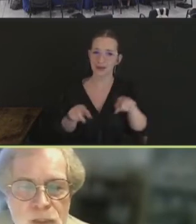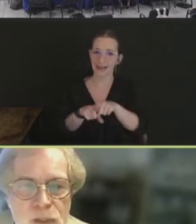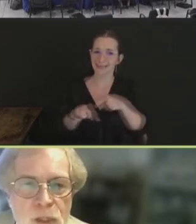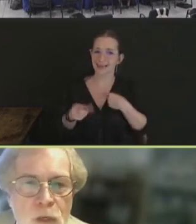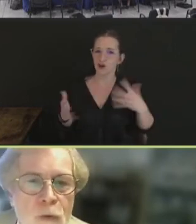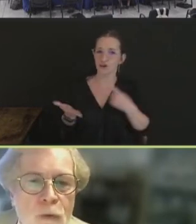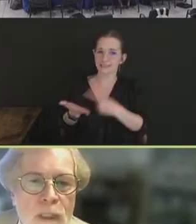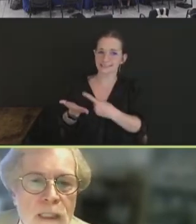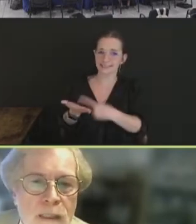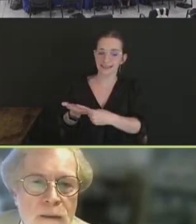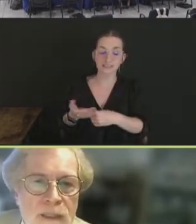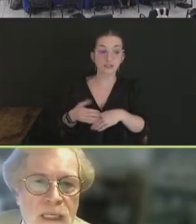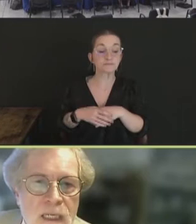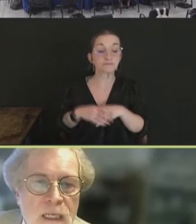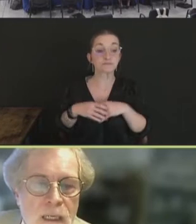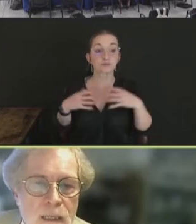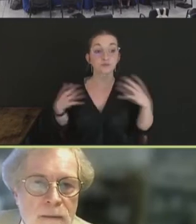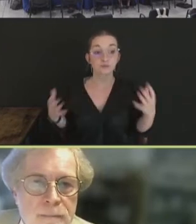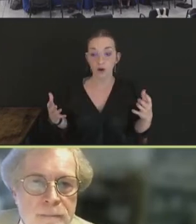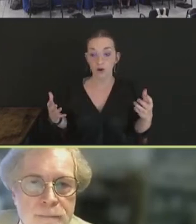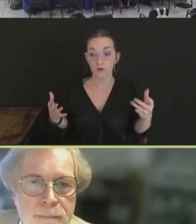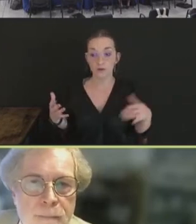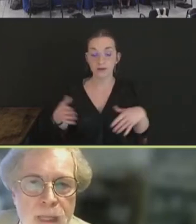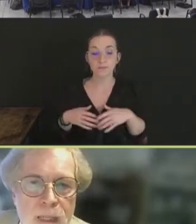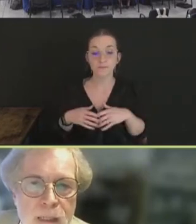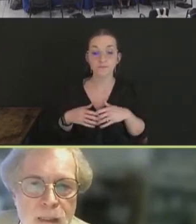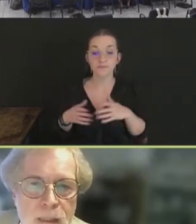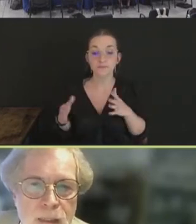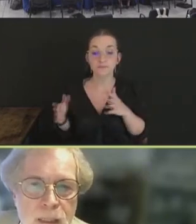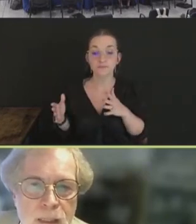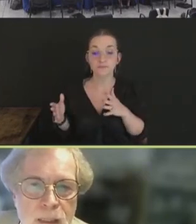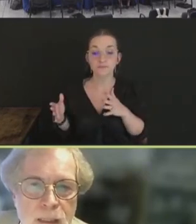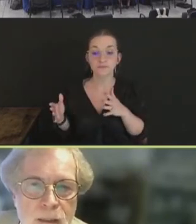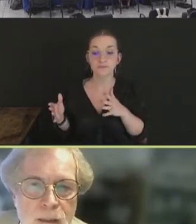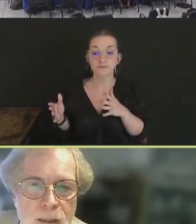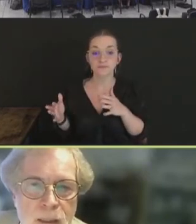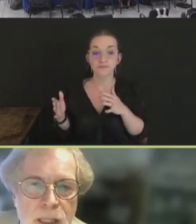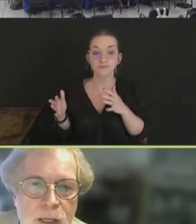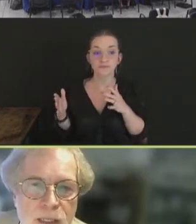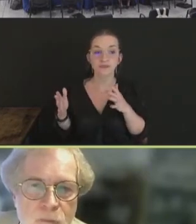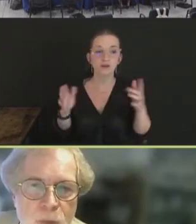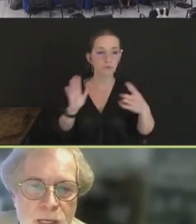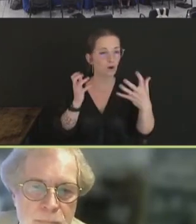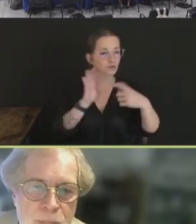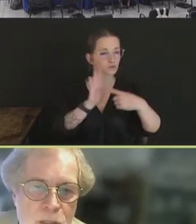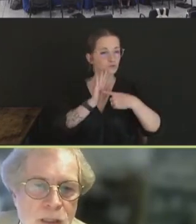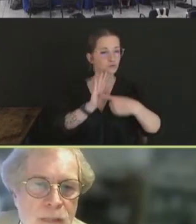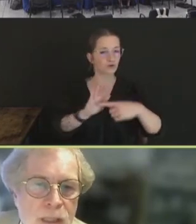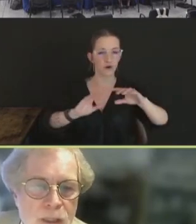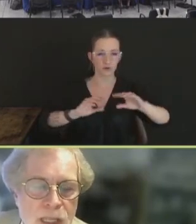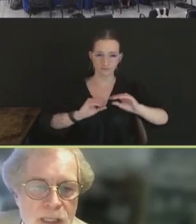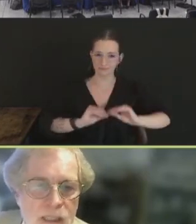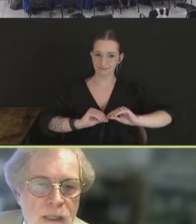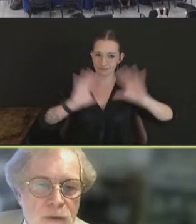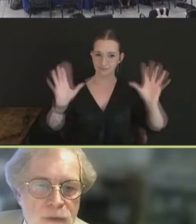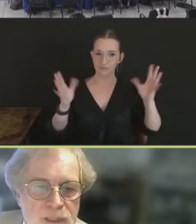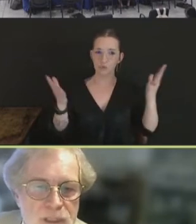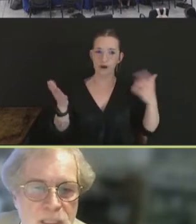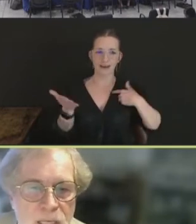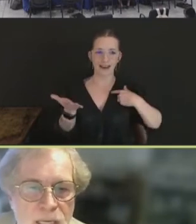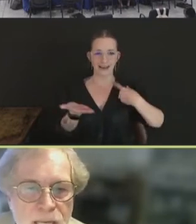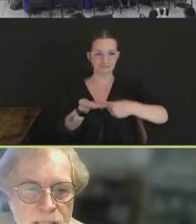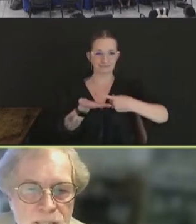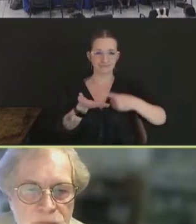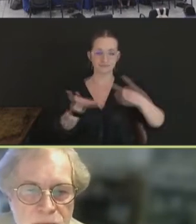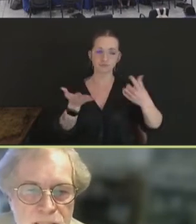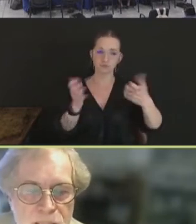Just to show the clarity of what I'm talking about and the countries and the fact that